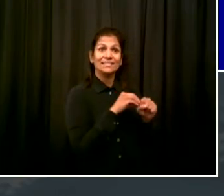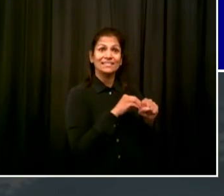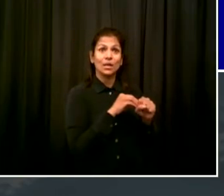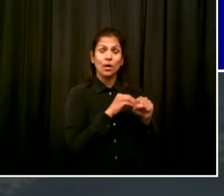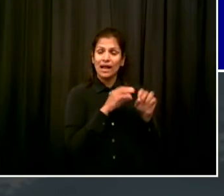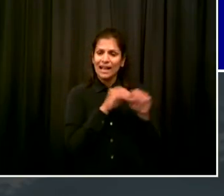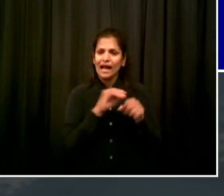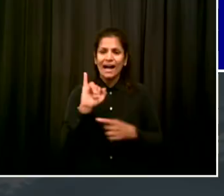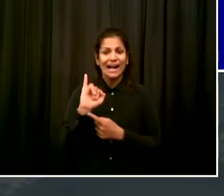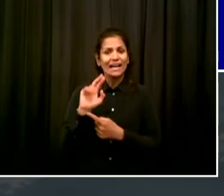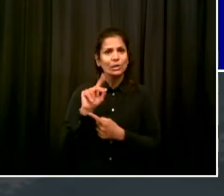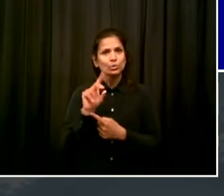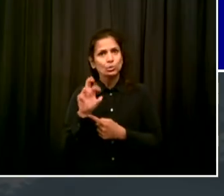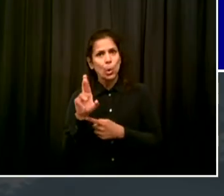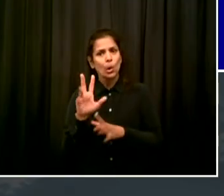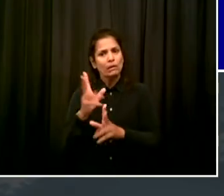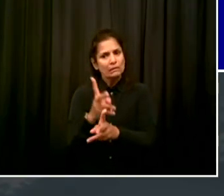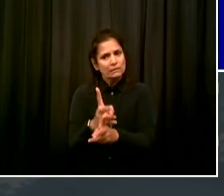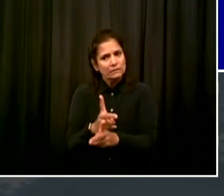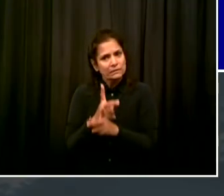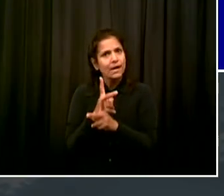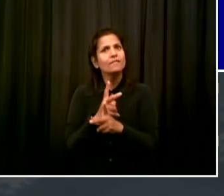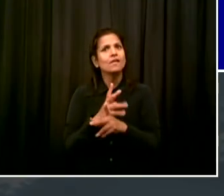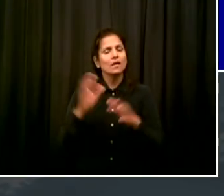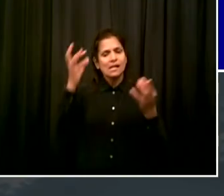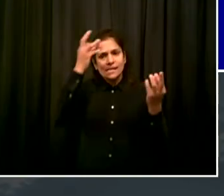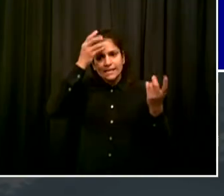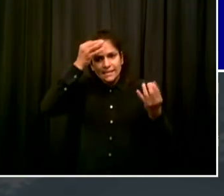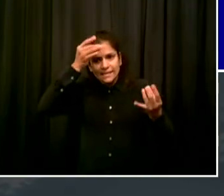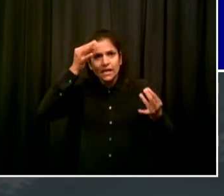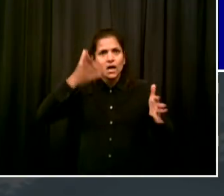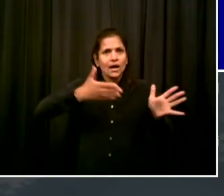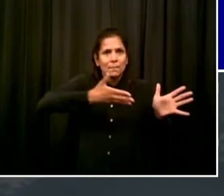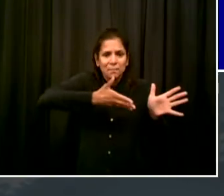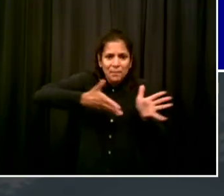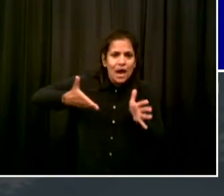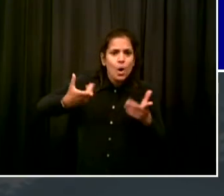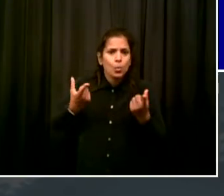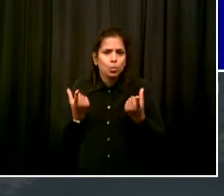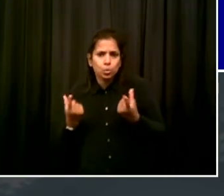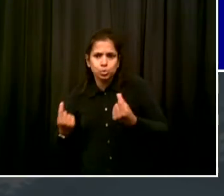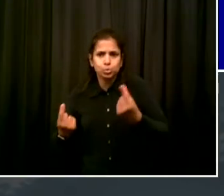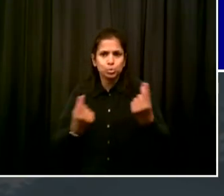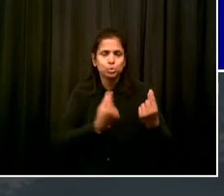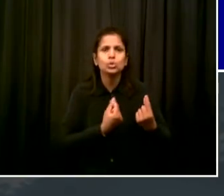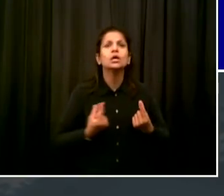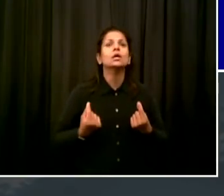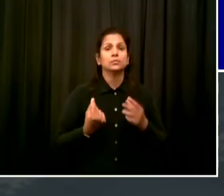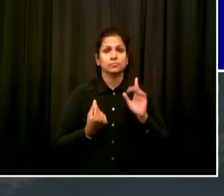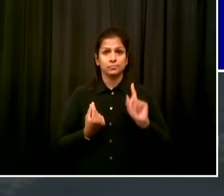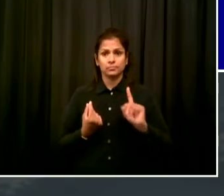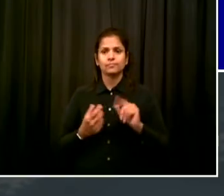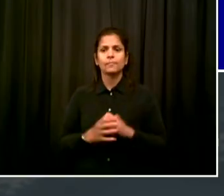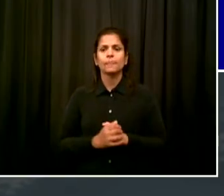INDOORS IS WHERE WE HAVE CONCERNS SOME ACTIVITIES CAN EXIST WITH